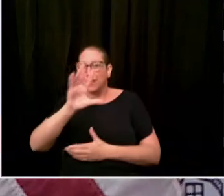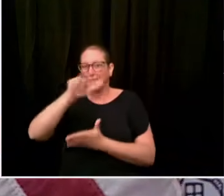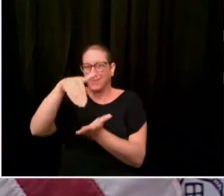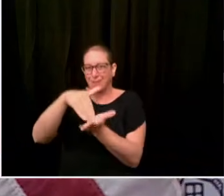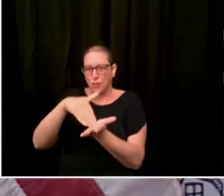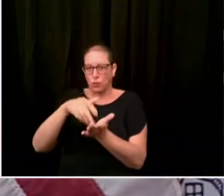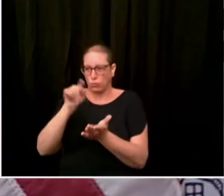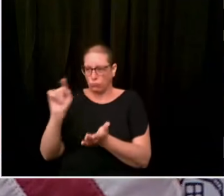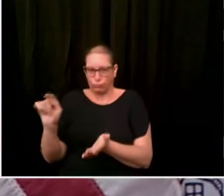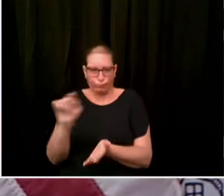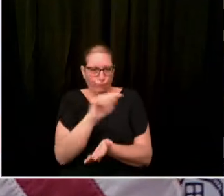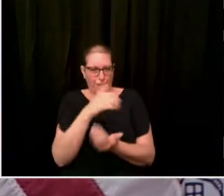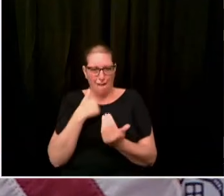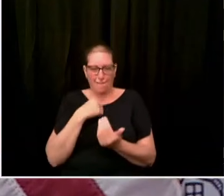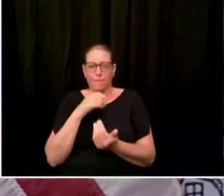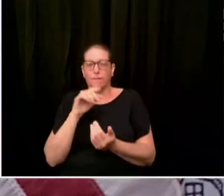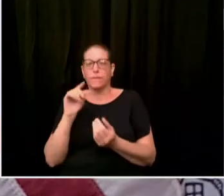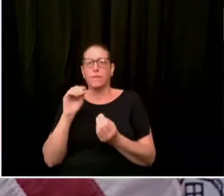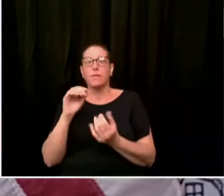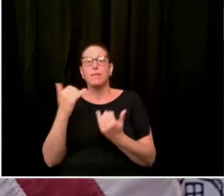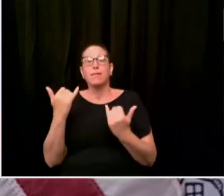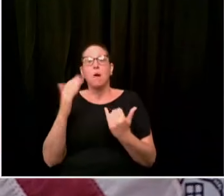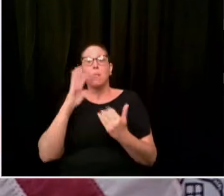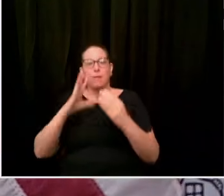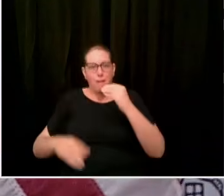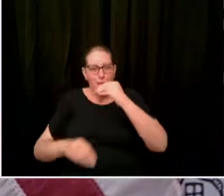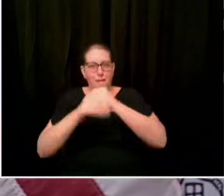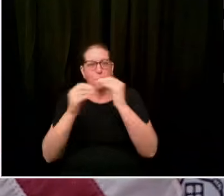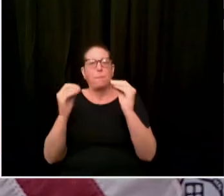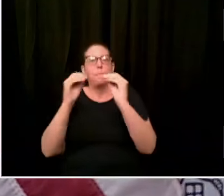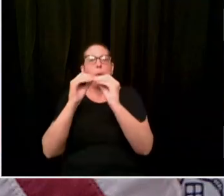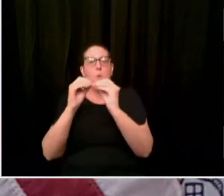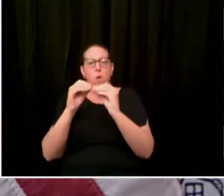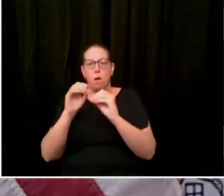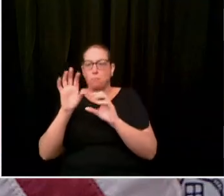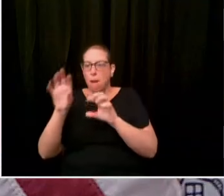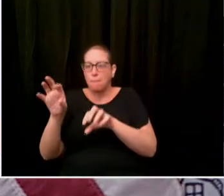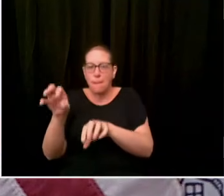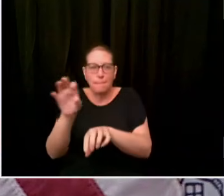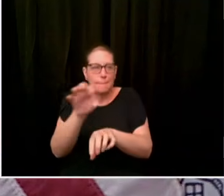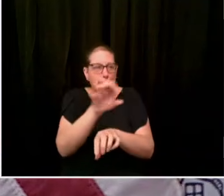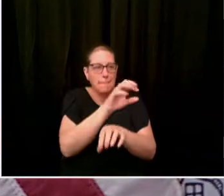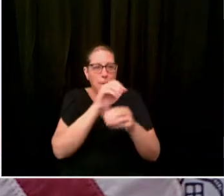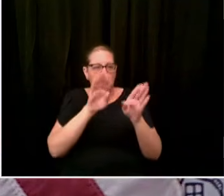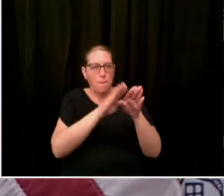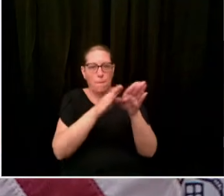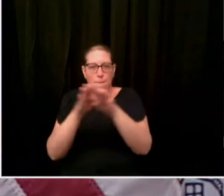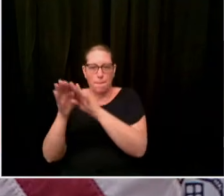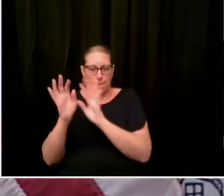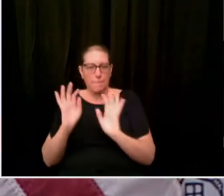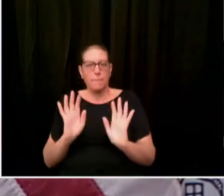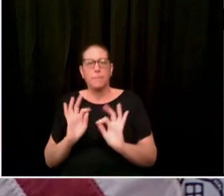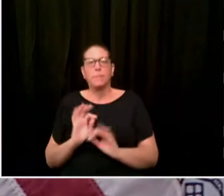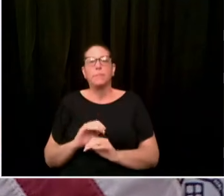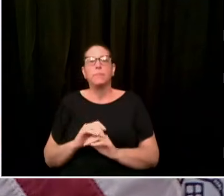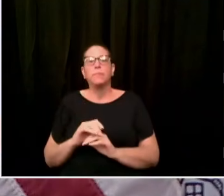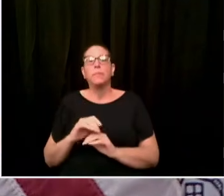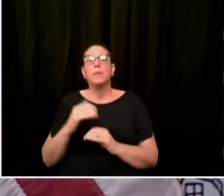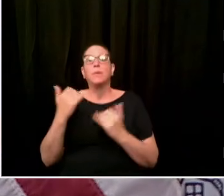THE CITY MD 123 LOCATIONS, THE AMAZING SINGLE EFFORT THAT BRINGS SEVERAL PLACES INTO PLAY. BUT WE'RE GOING